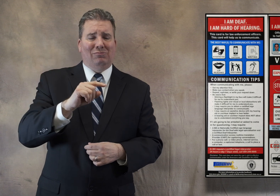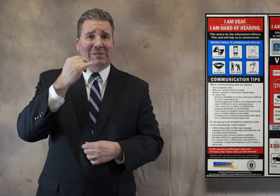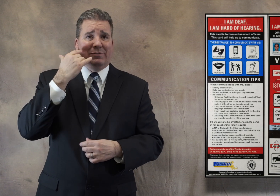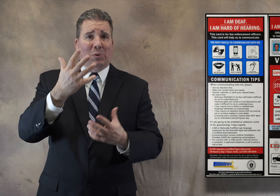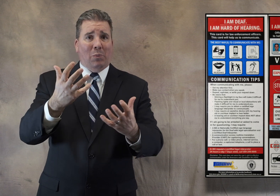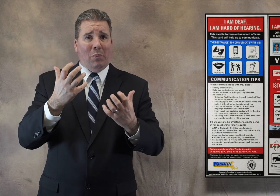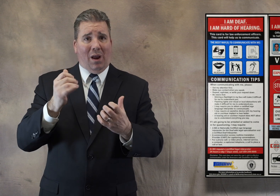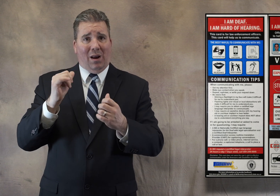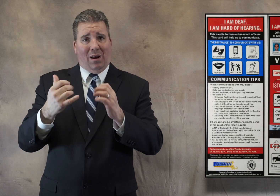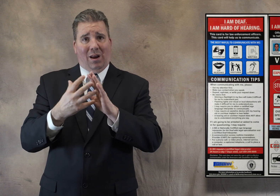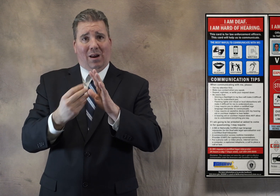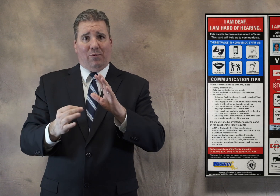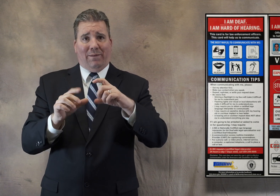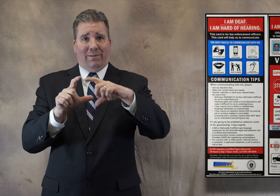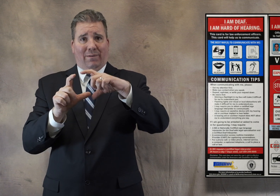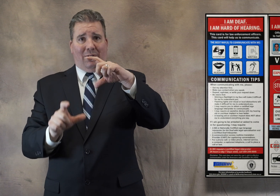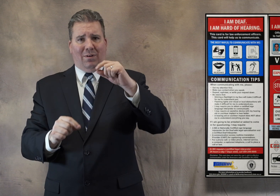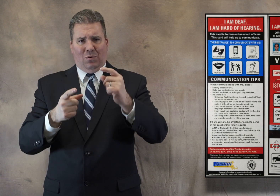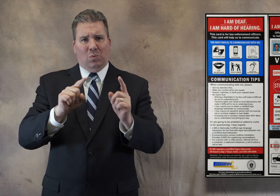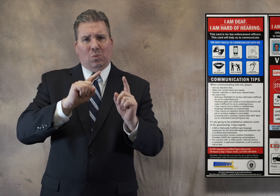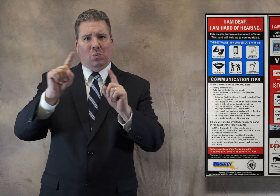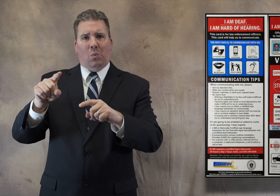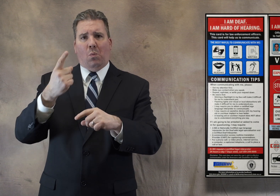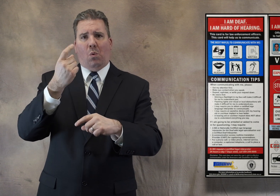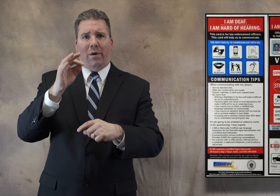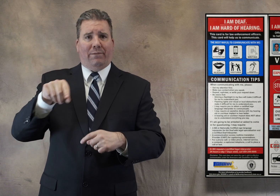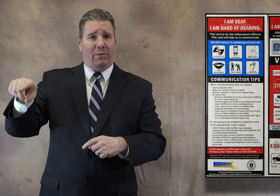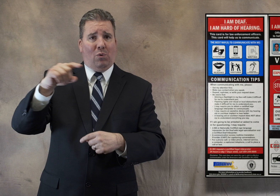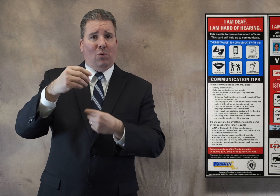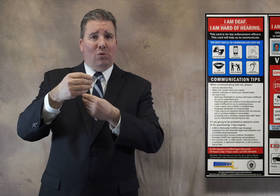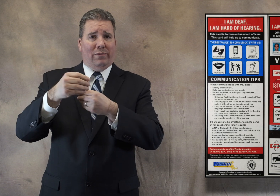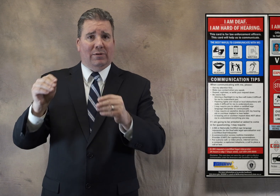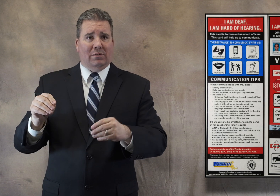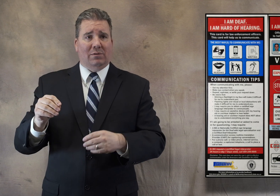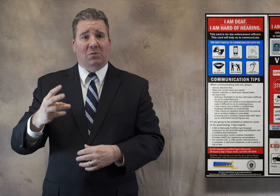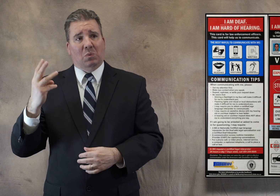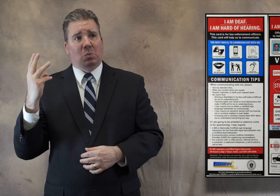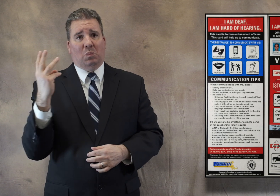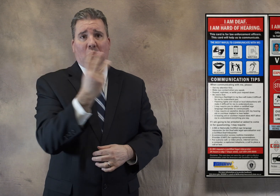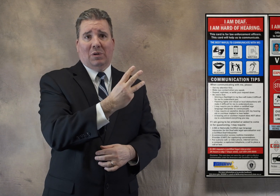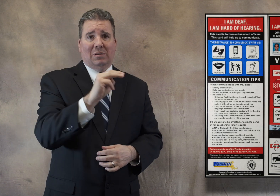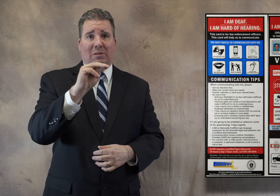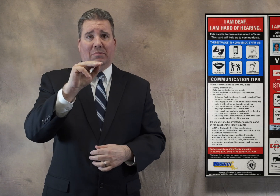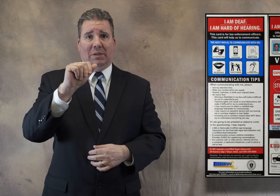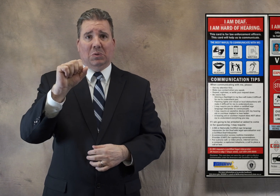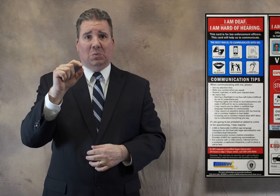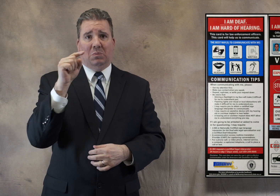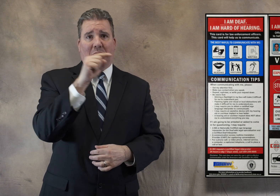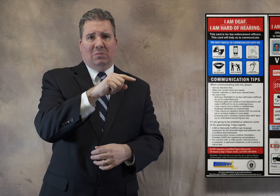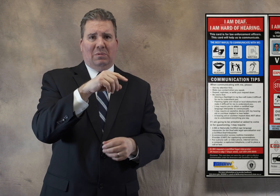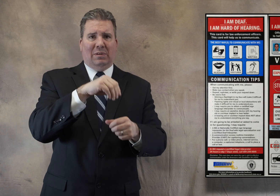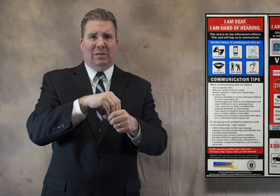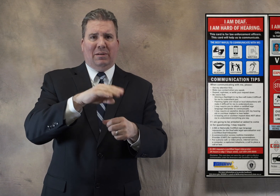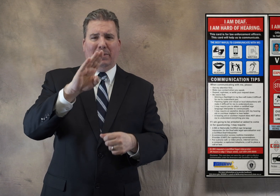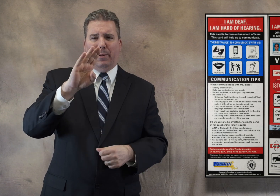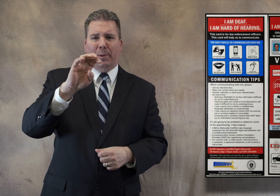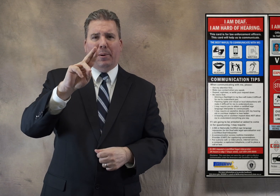Services (DHILS) programs. If you’d like to obtain a card, you’re welcome to go to one of the programs around the State.